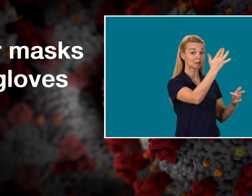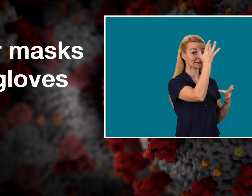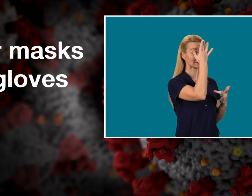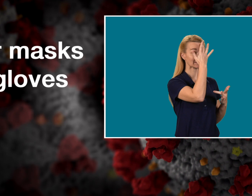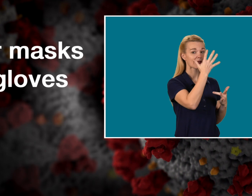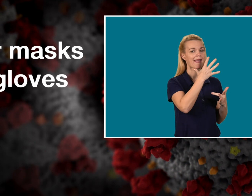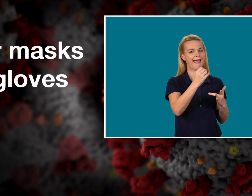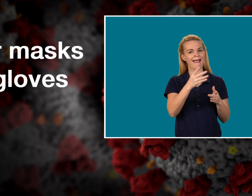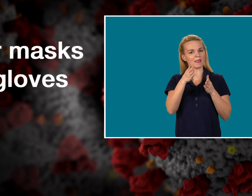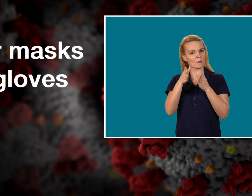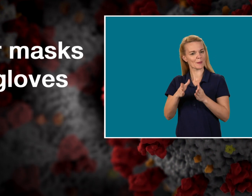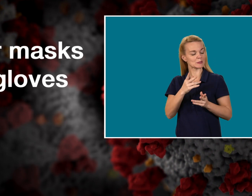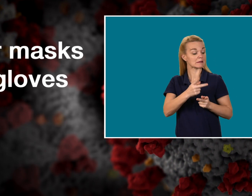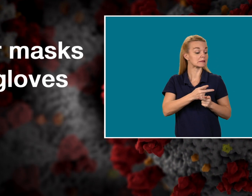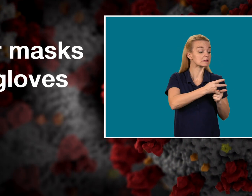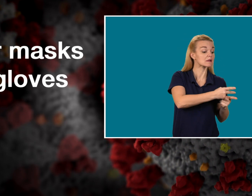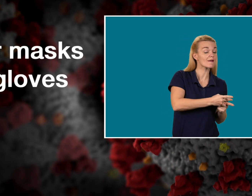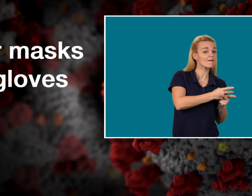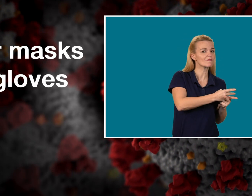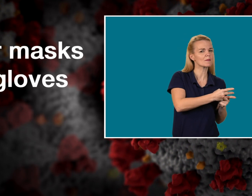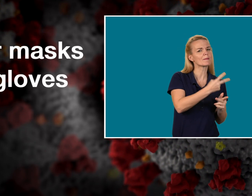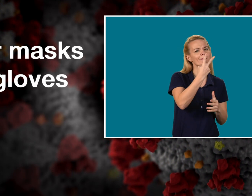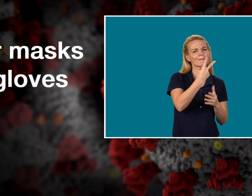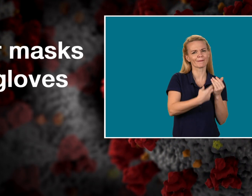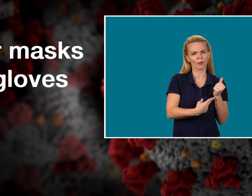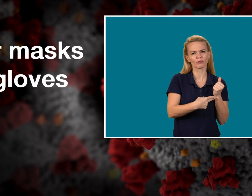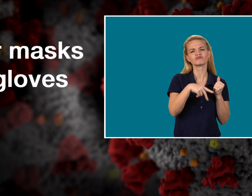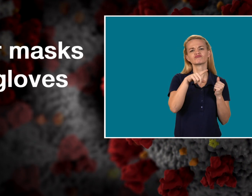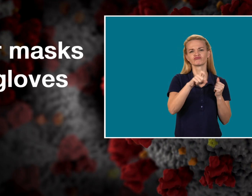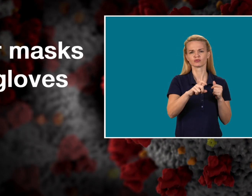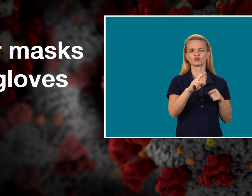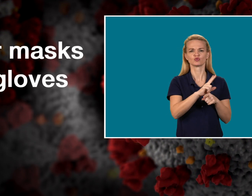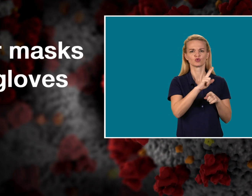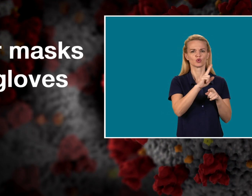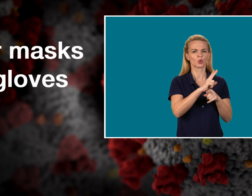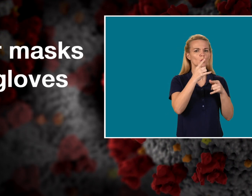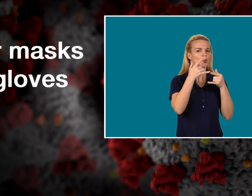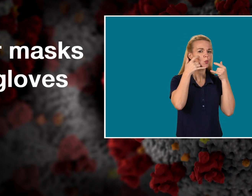Caregivers and the person who is sick should wear a mask